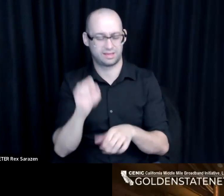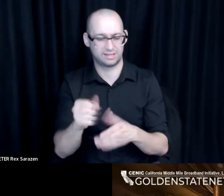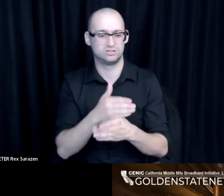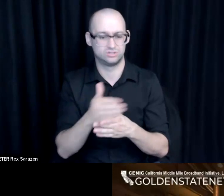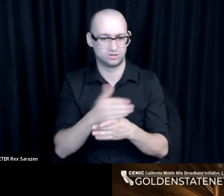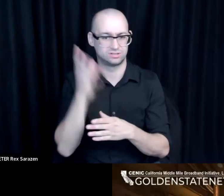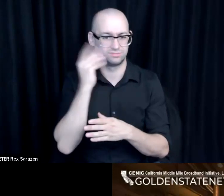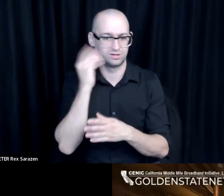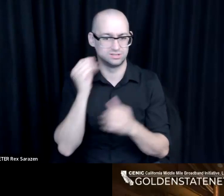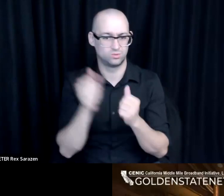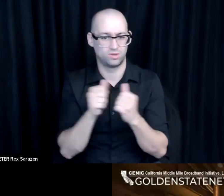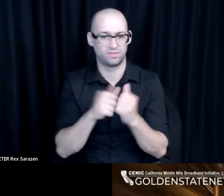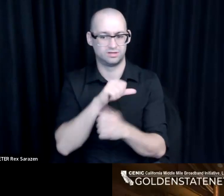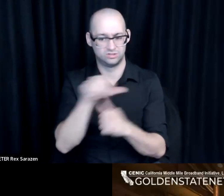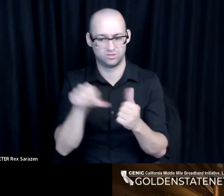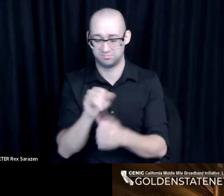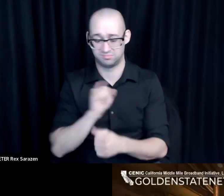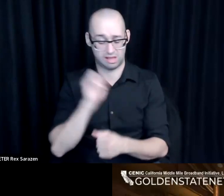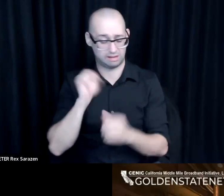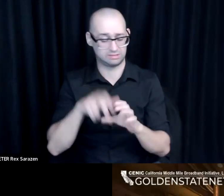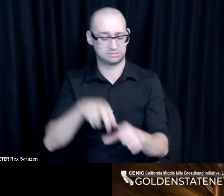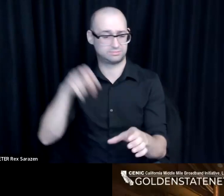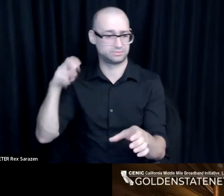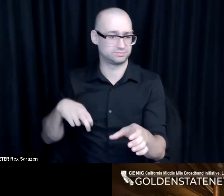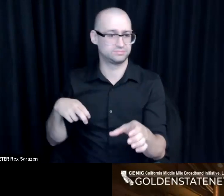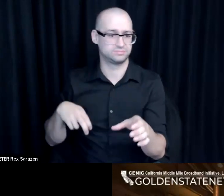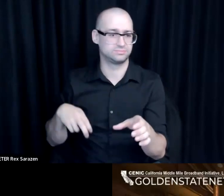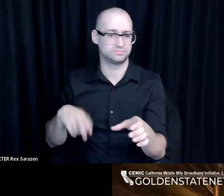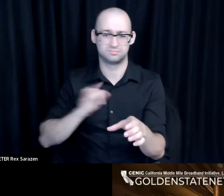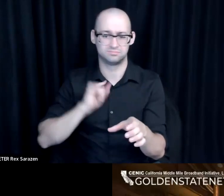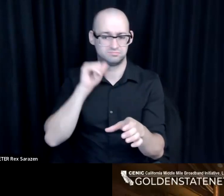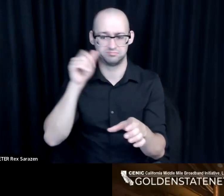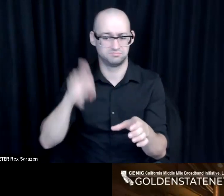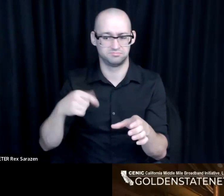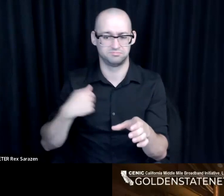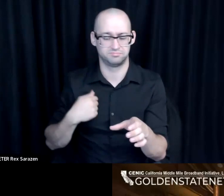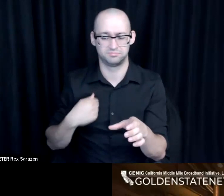I can step out of the middle. So these people all have access to each other on